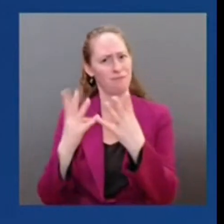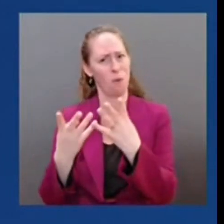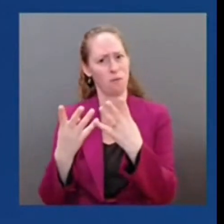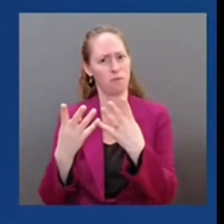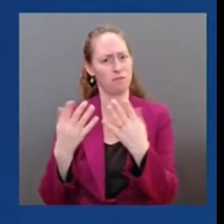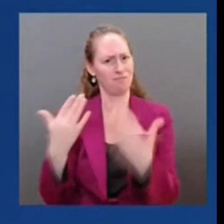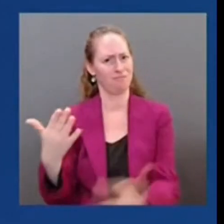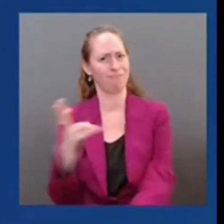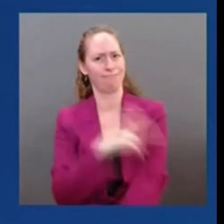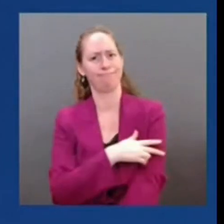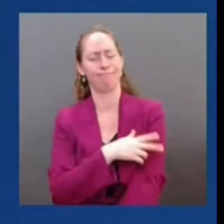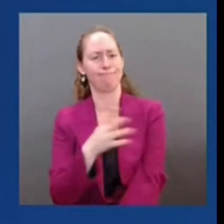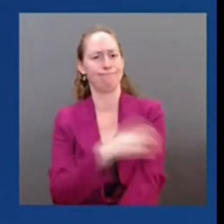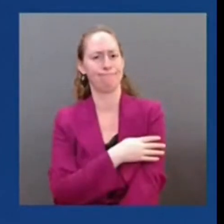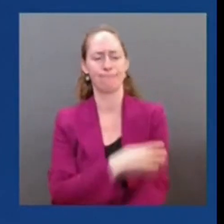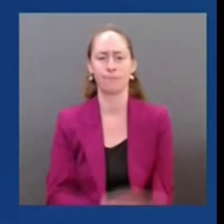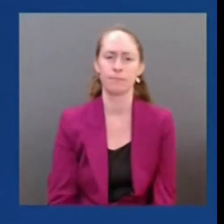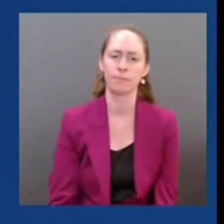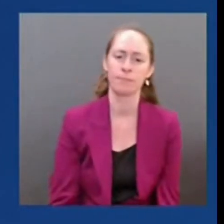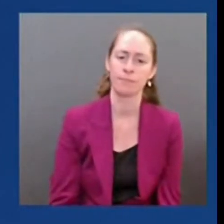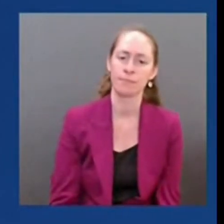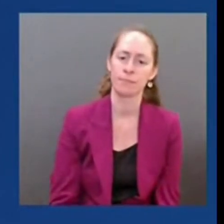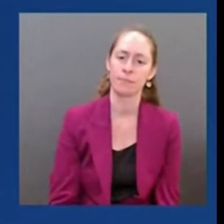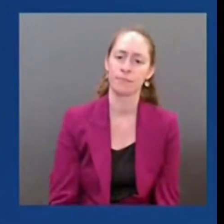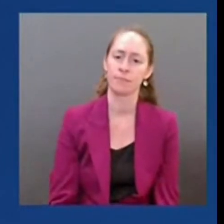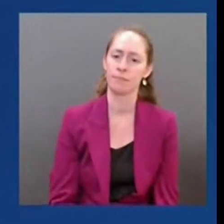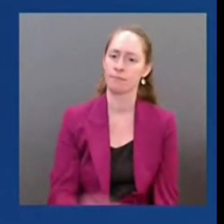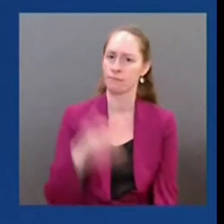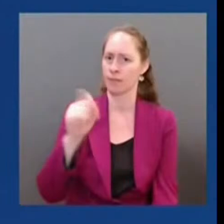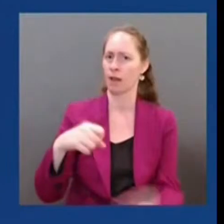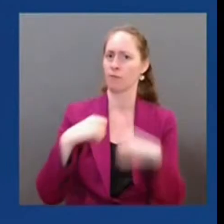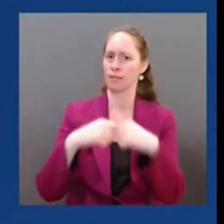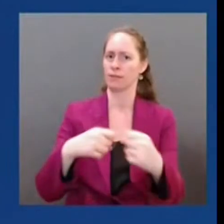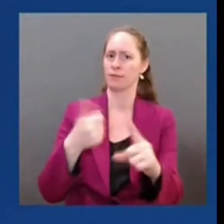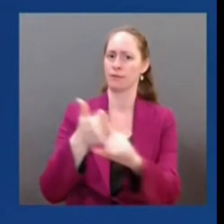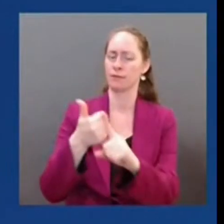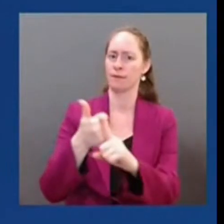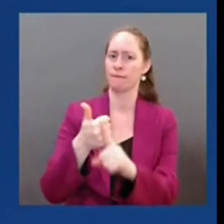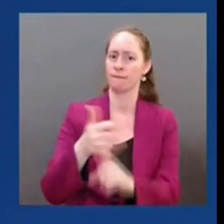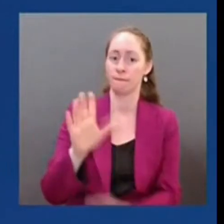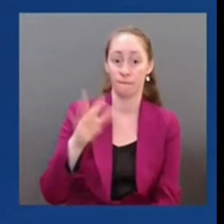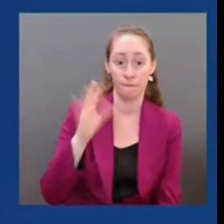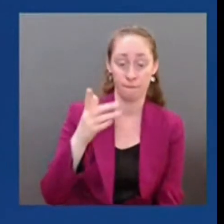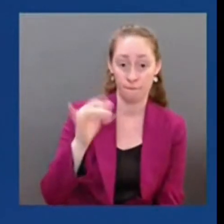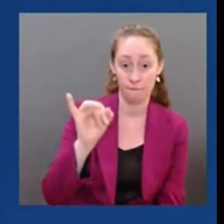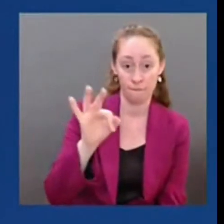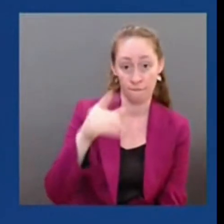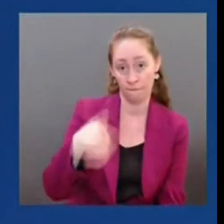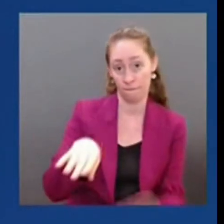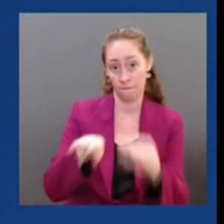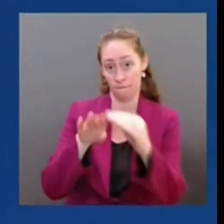THIRD OR FOURTH DOSE IF THEY HAVE NOT GOTTEN EITHER TO